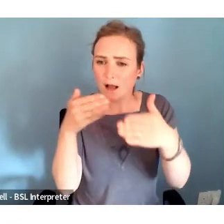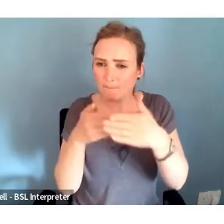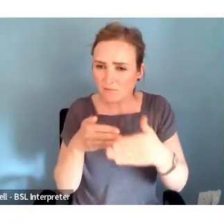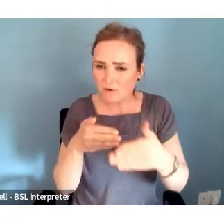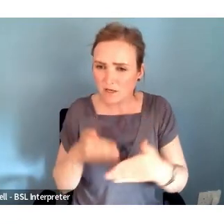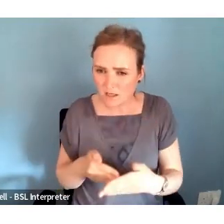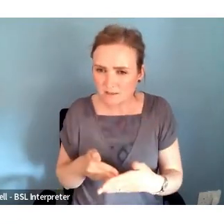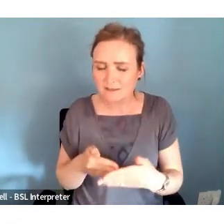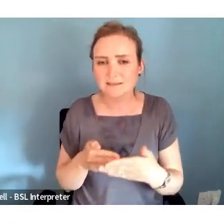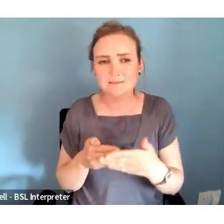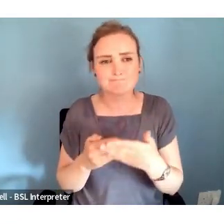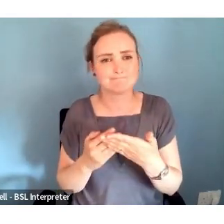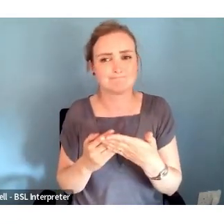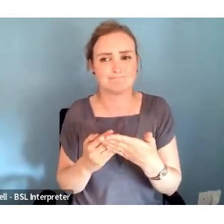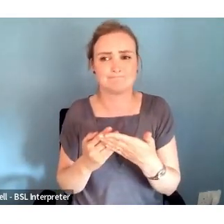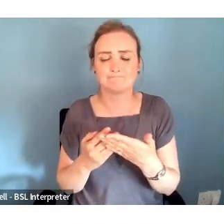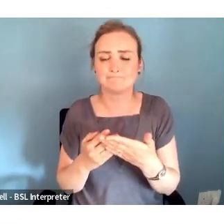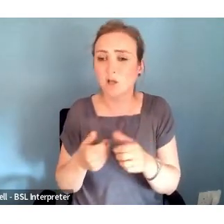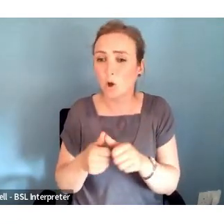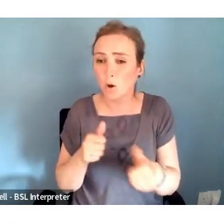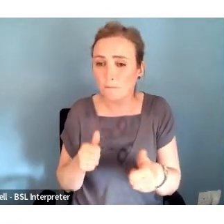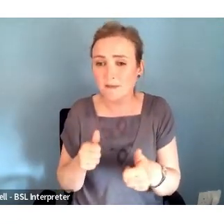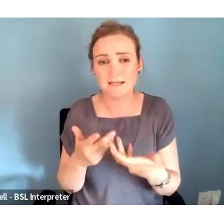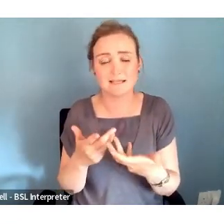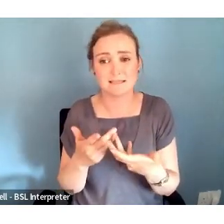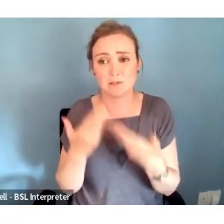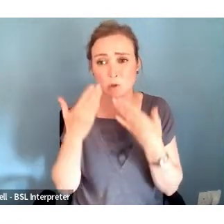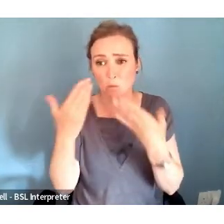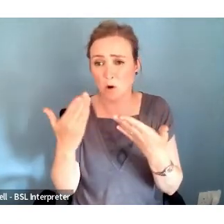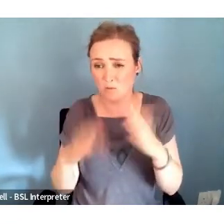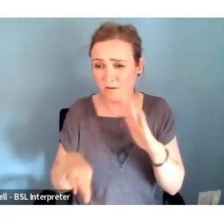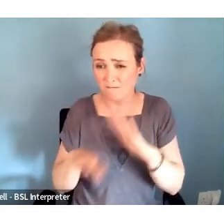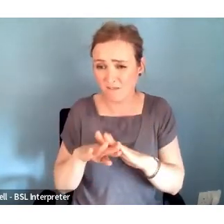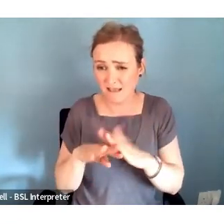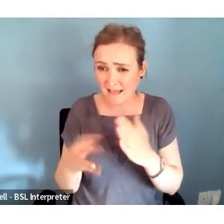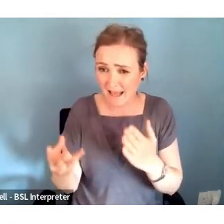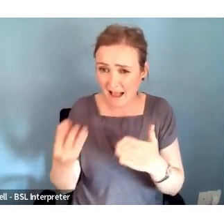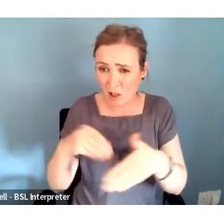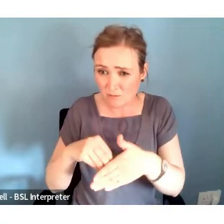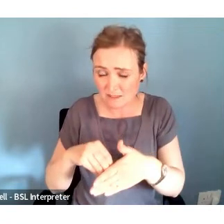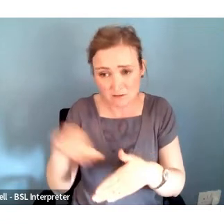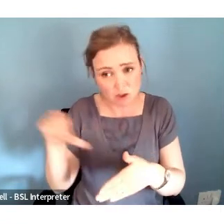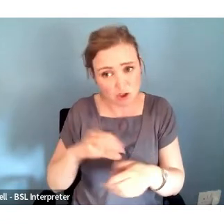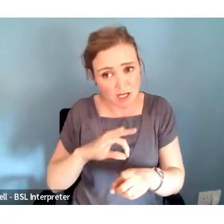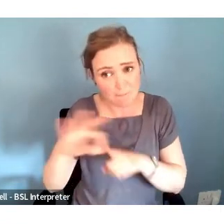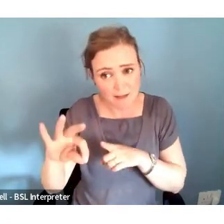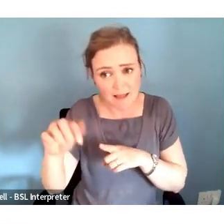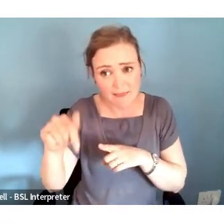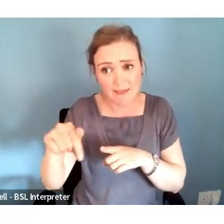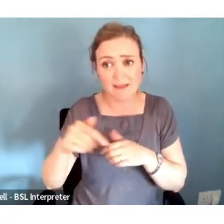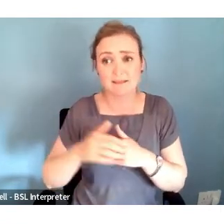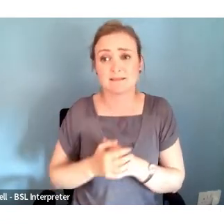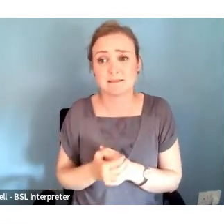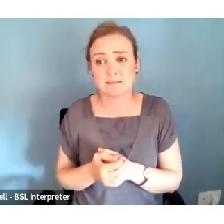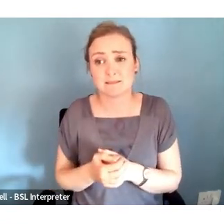ly, you could be the most inclusive employer on the planet. But if candidates don't know you are, they are still not going to